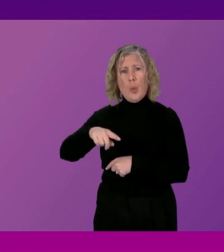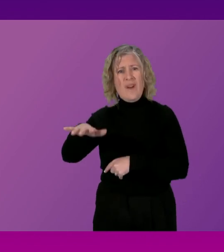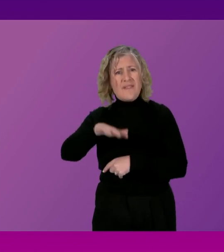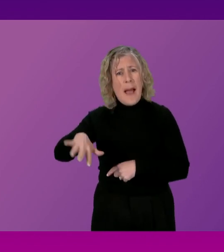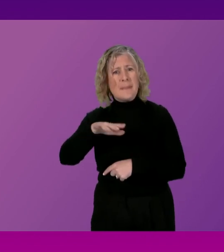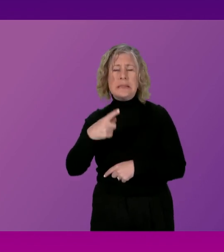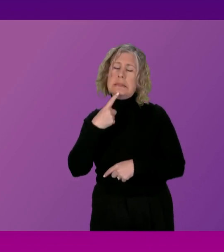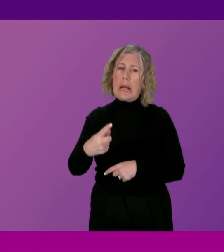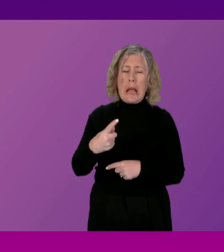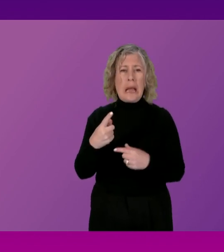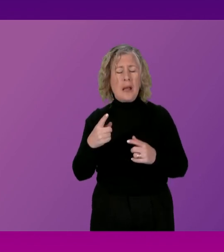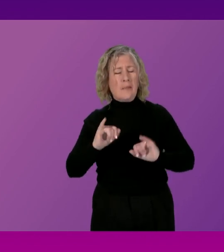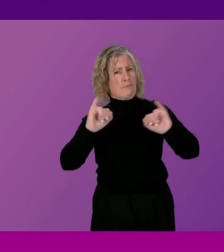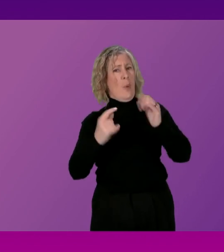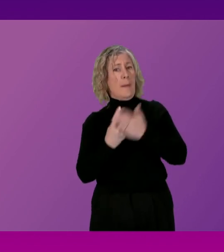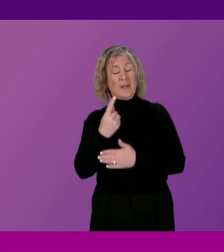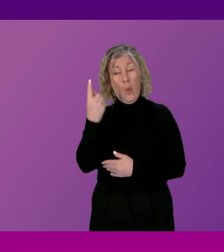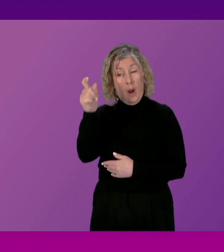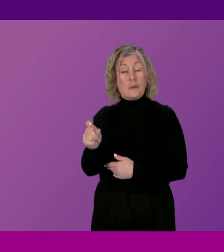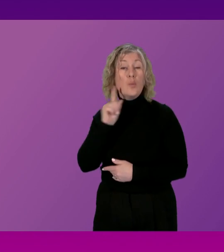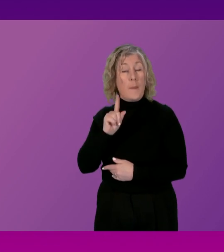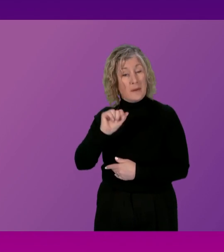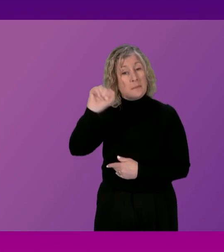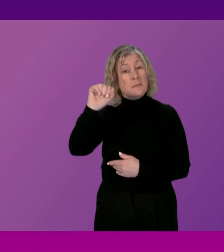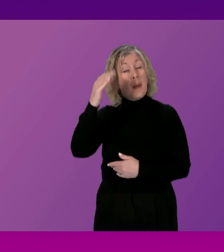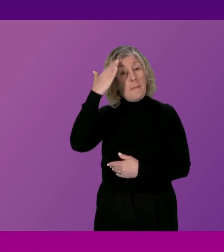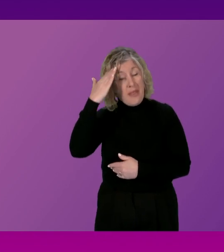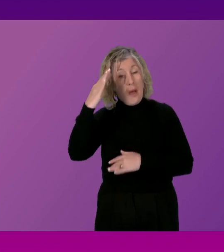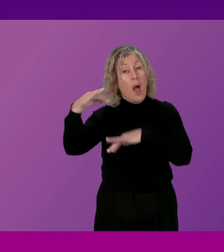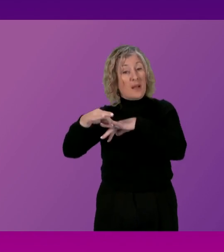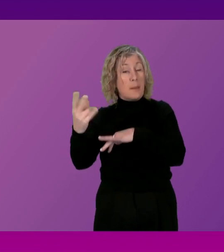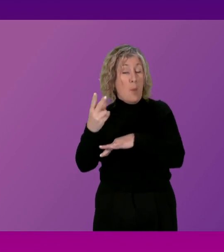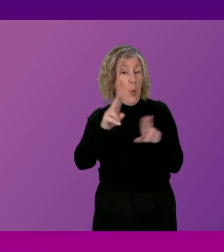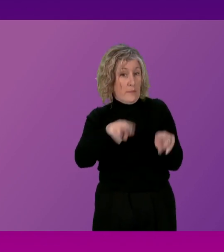Margaret Waterton, who lost her mother and husband to the virus, said that the news that